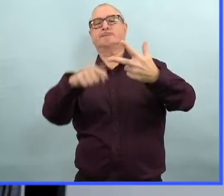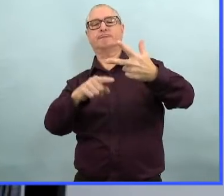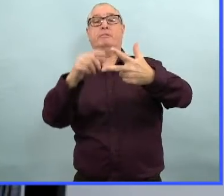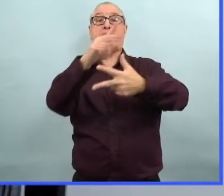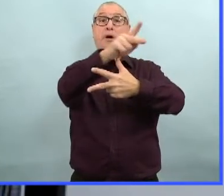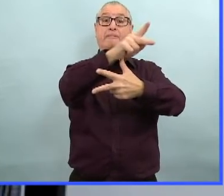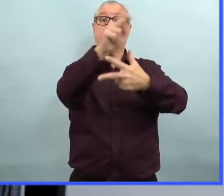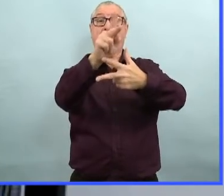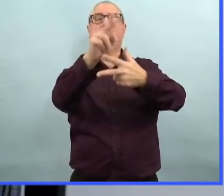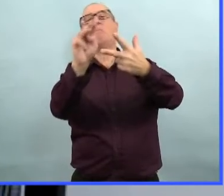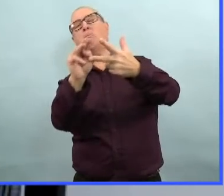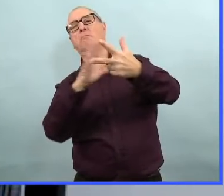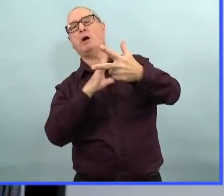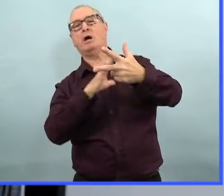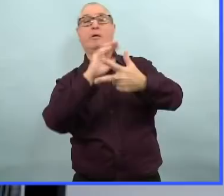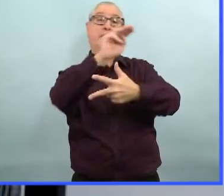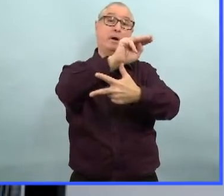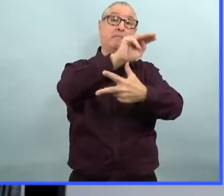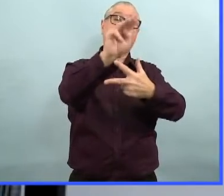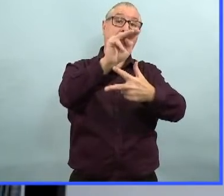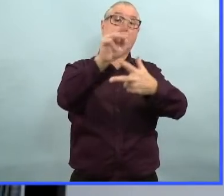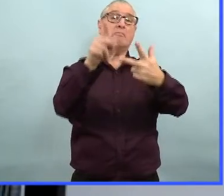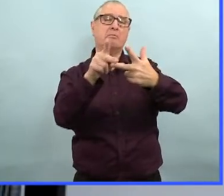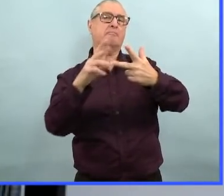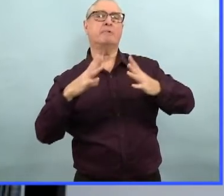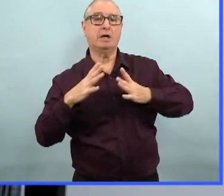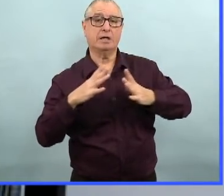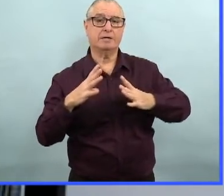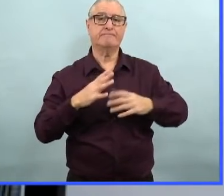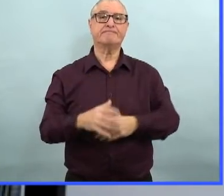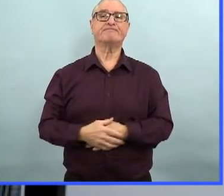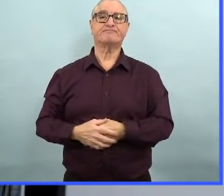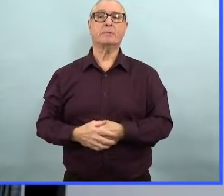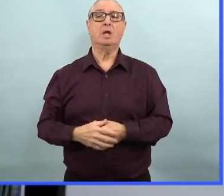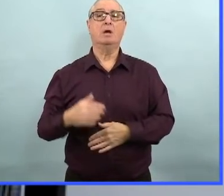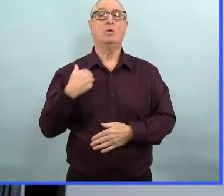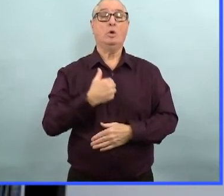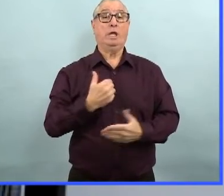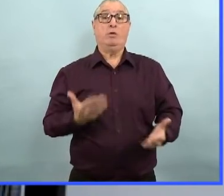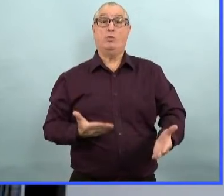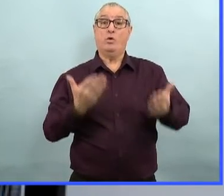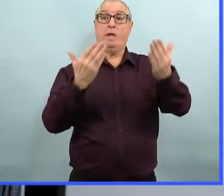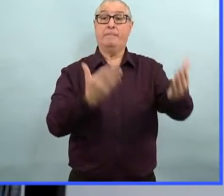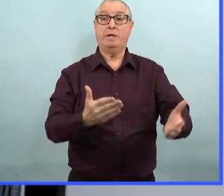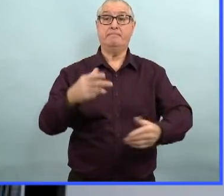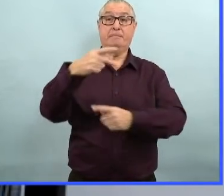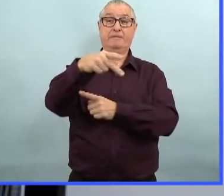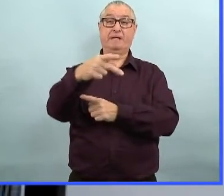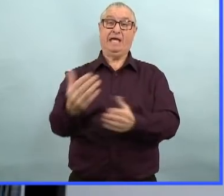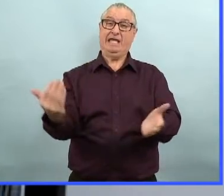may be constrained going forward this does require us to change our current approach this change is